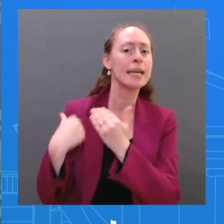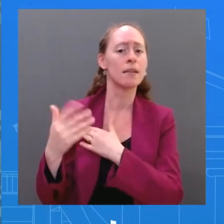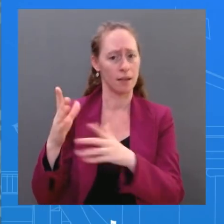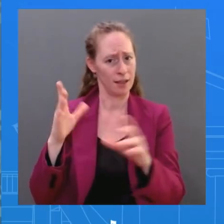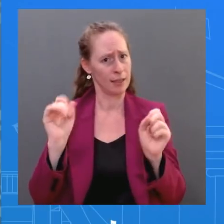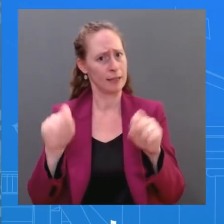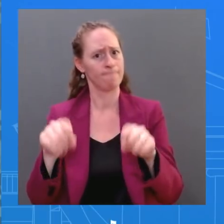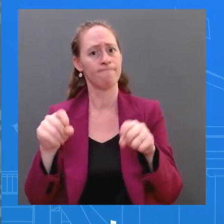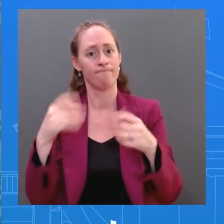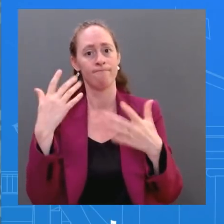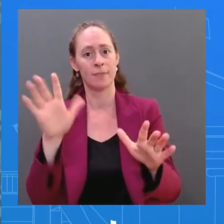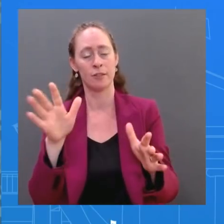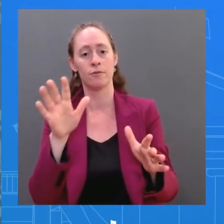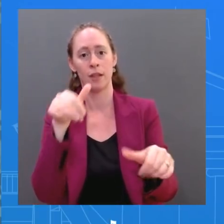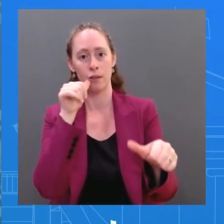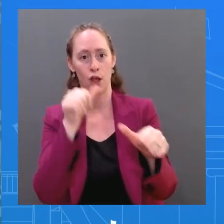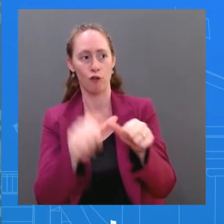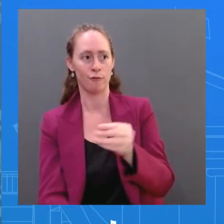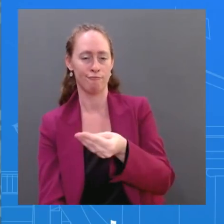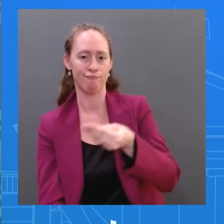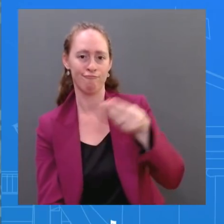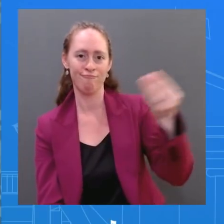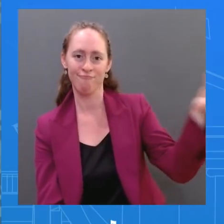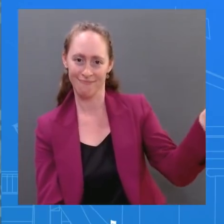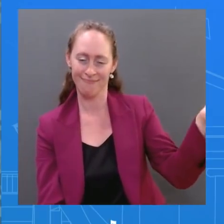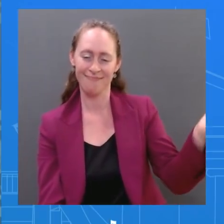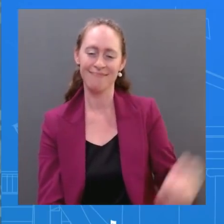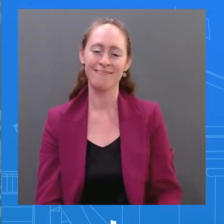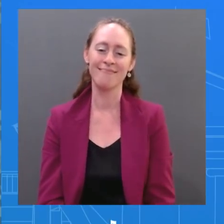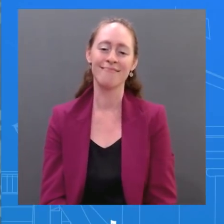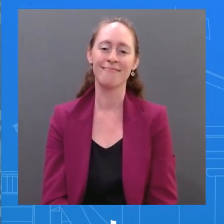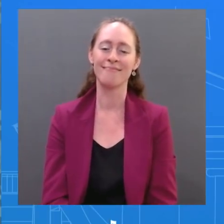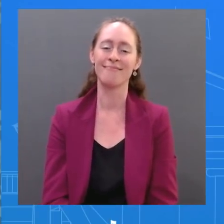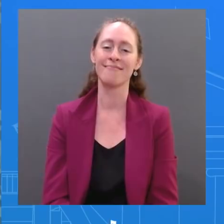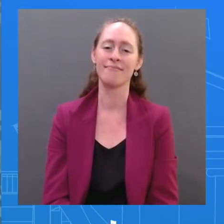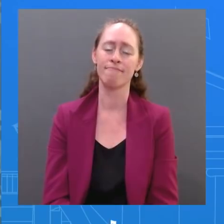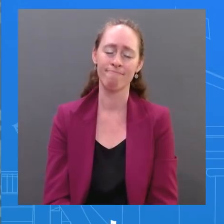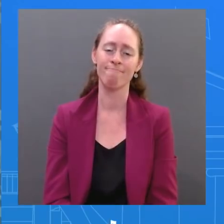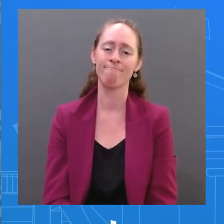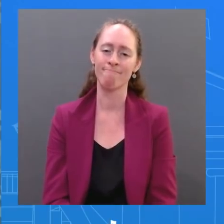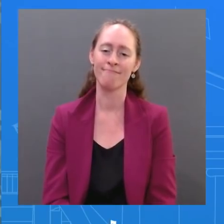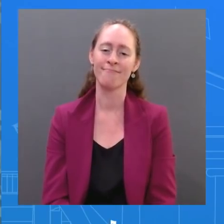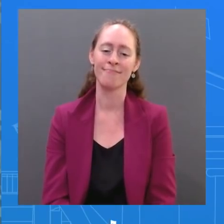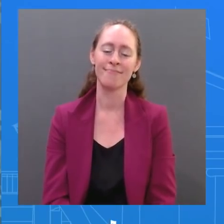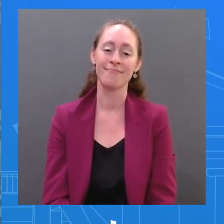“officials again attended Brittney Griner's trial today and delivered to her a letter from President Biden.